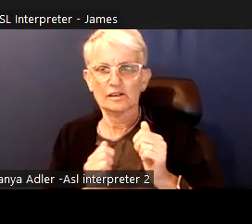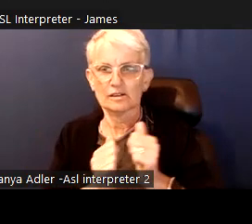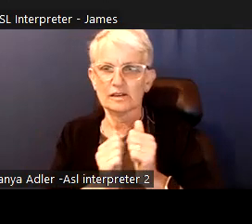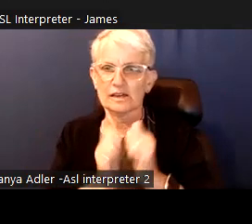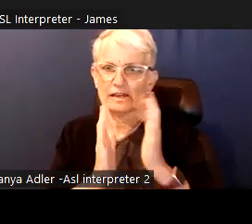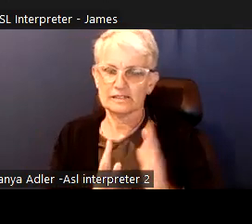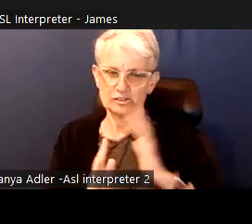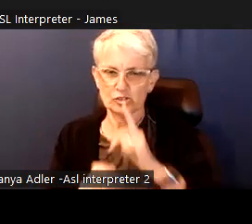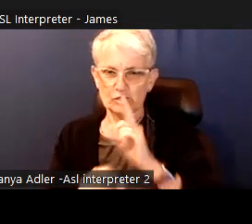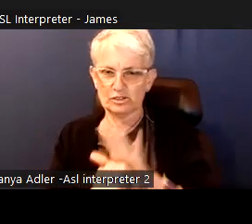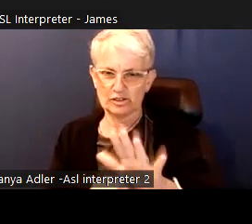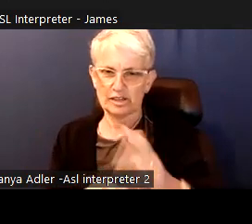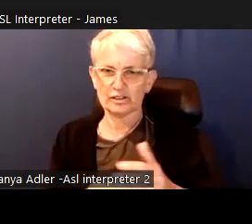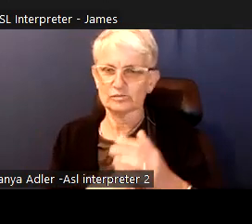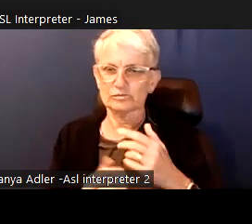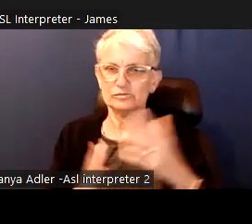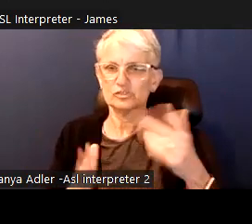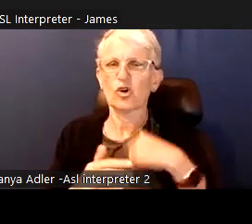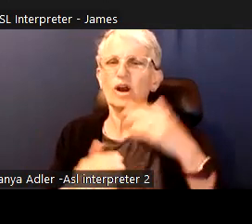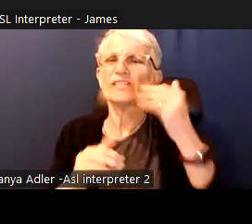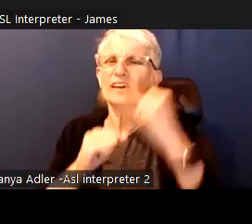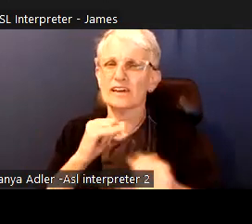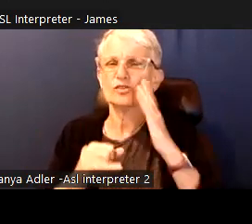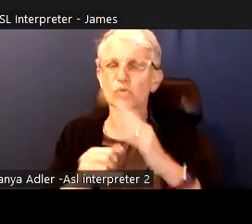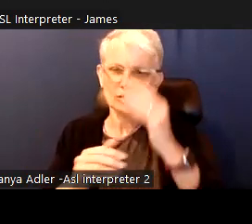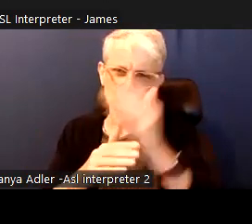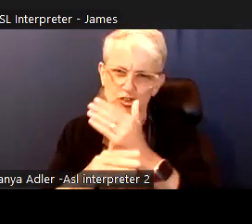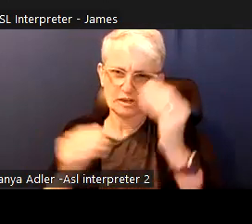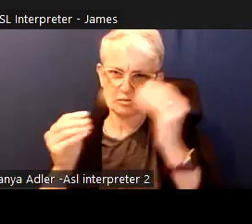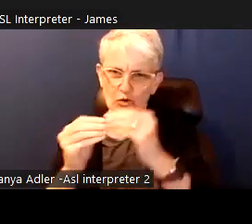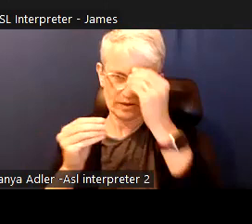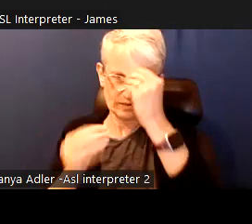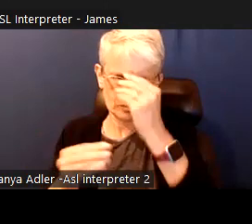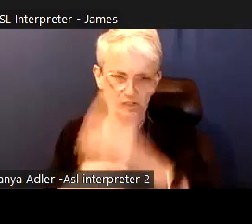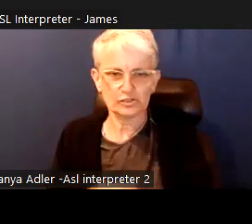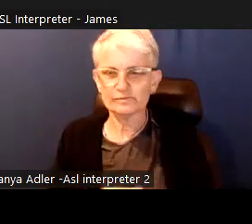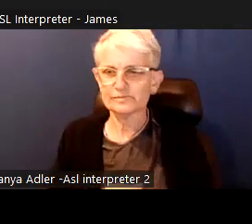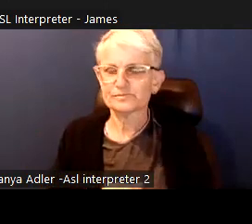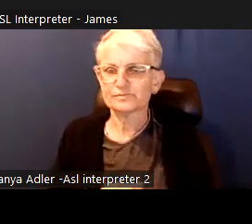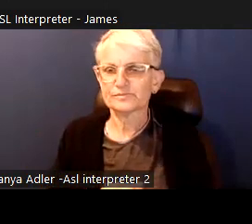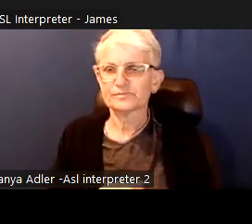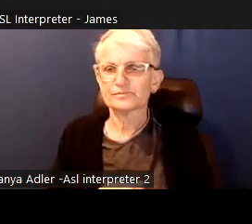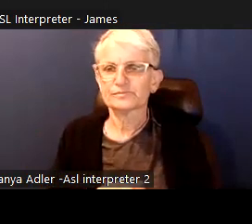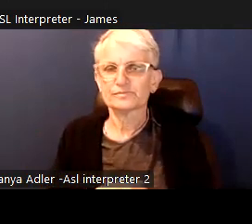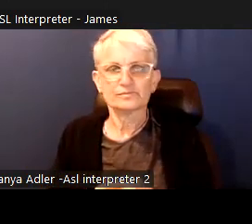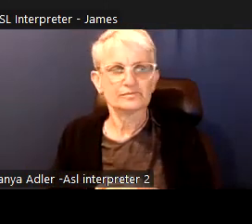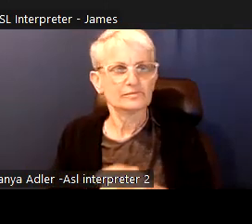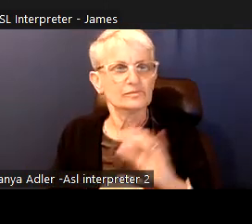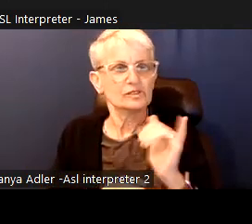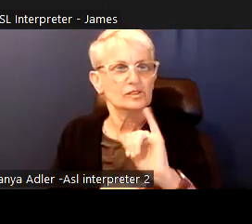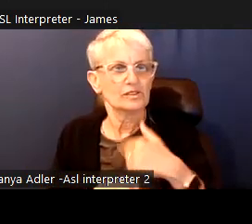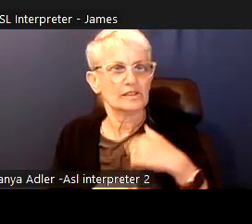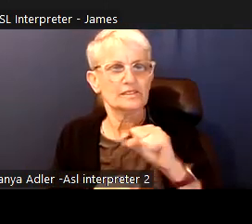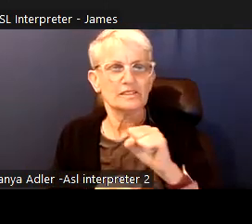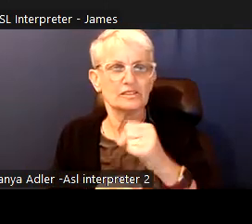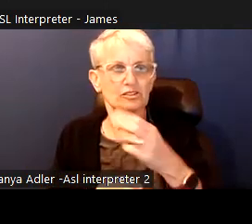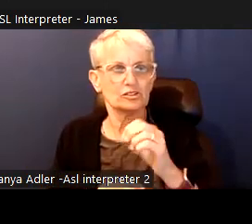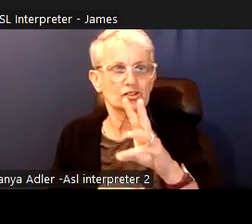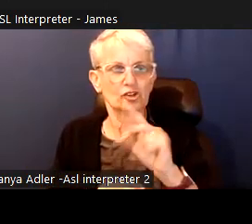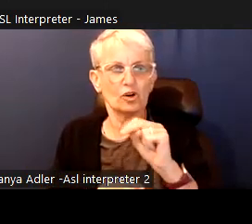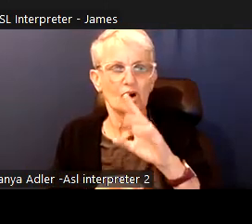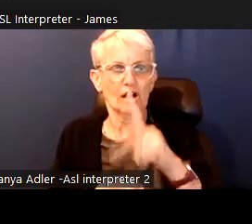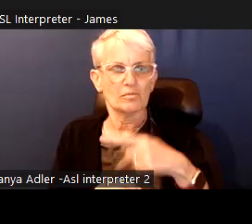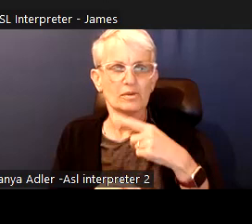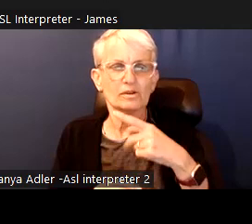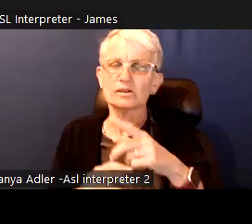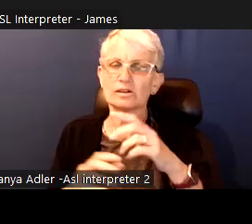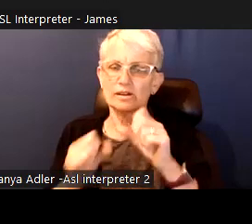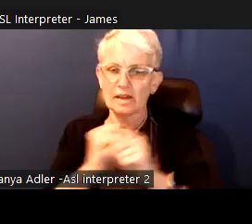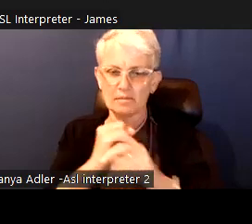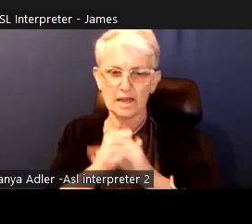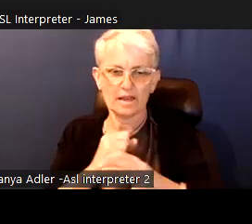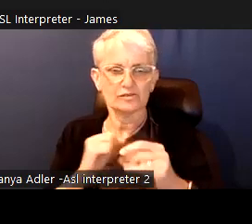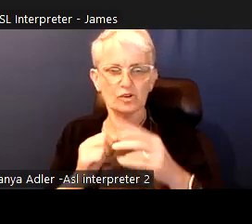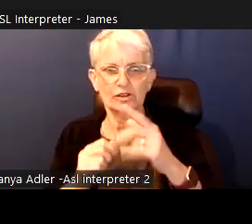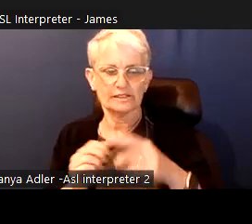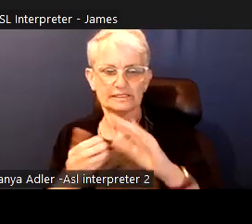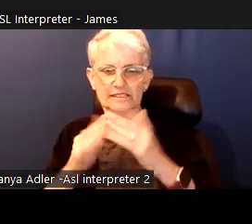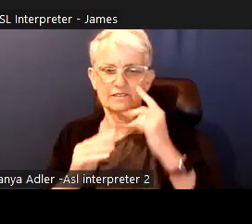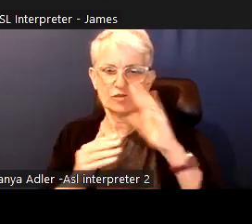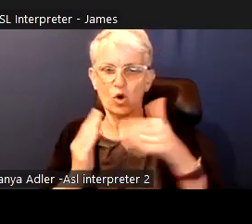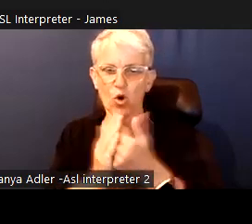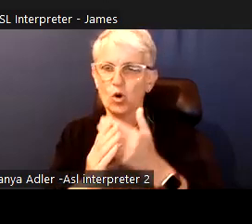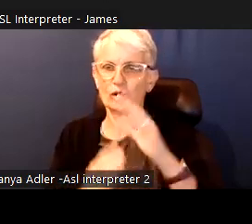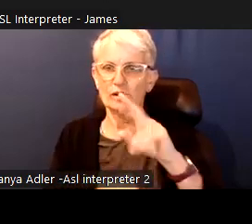Platforms often have a mix of text that includes commitments of candidates if they are elected